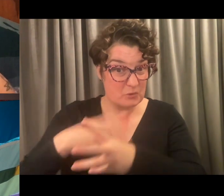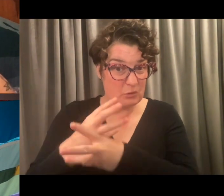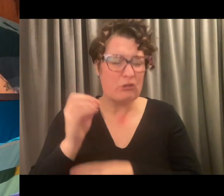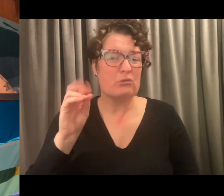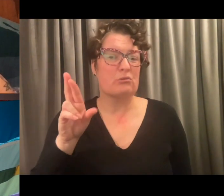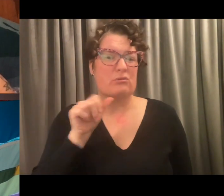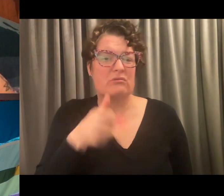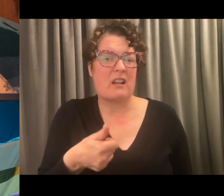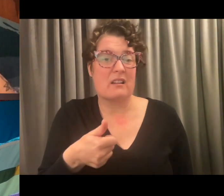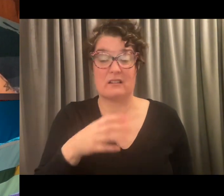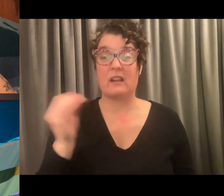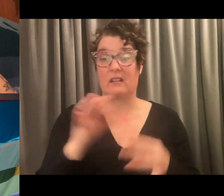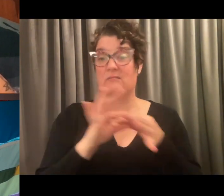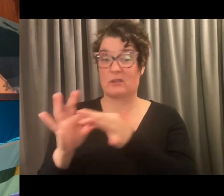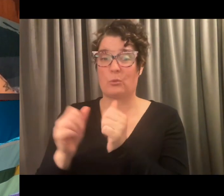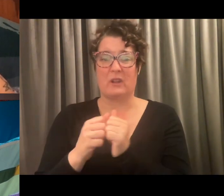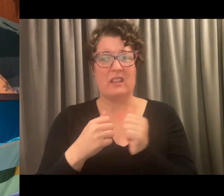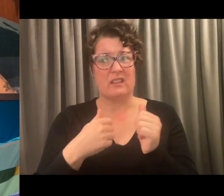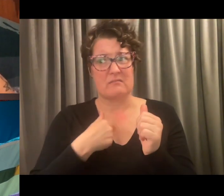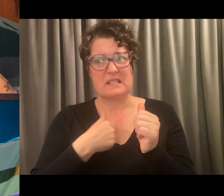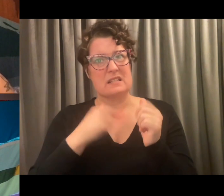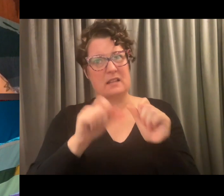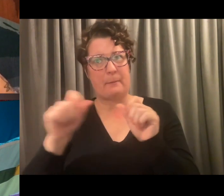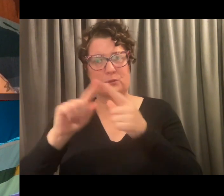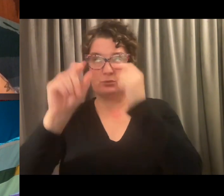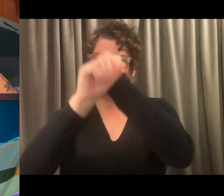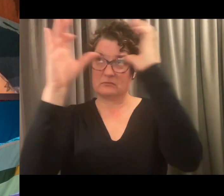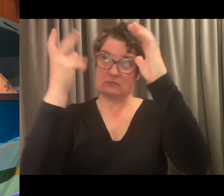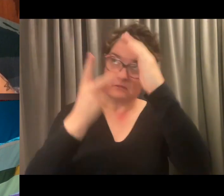And literally part of that vision was not knowing whether people where girls are boys